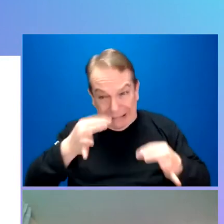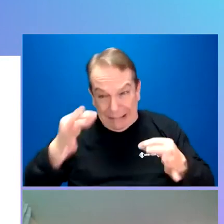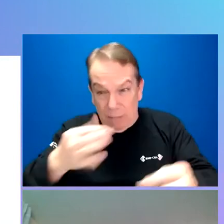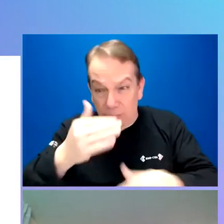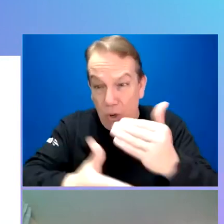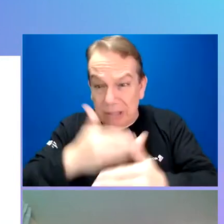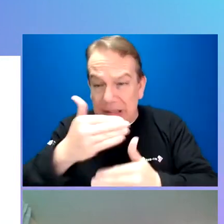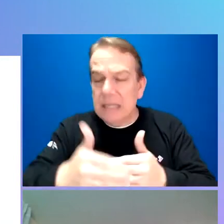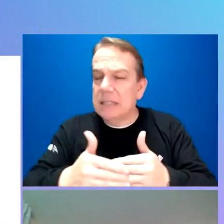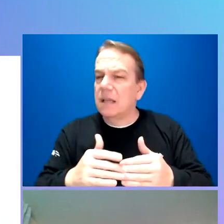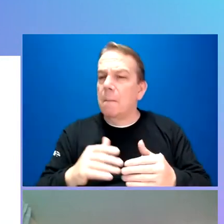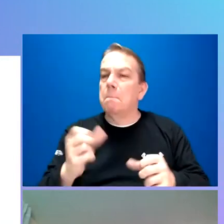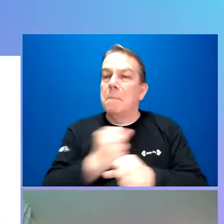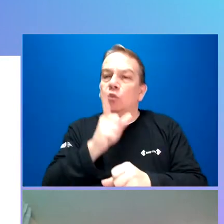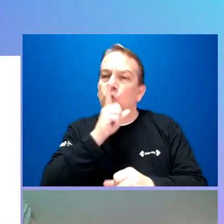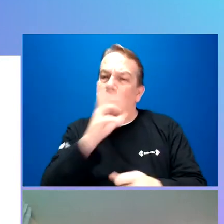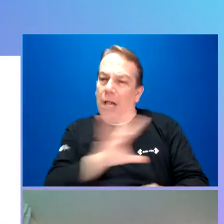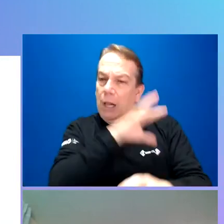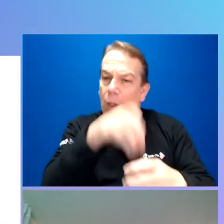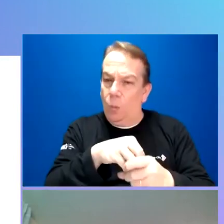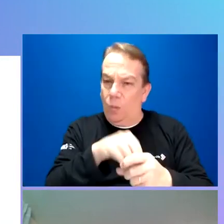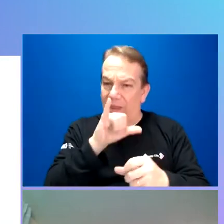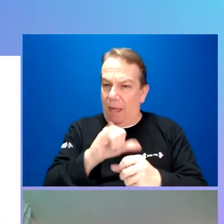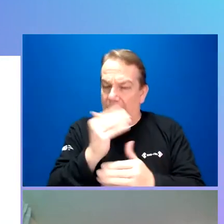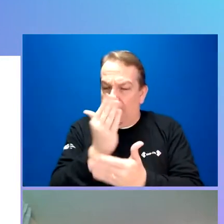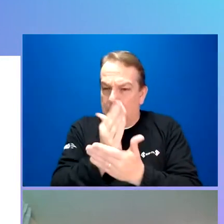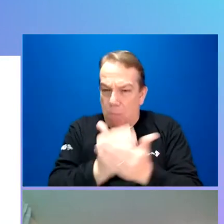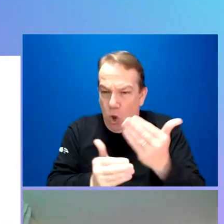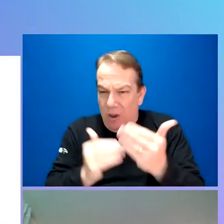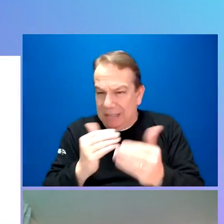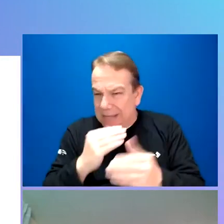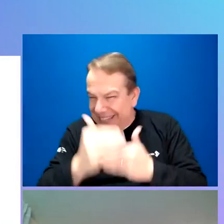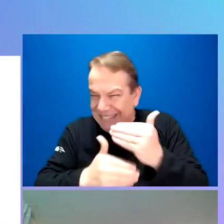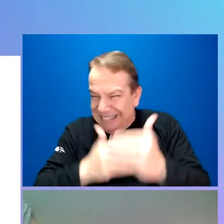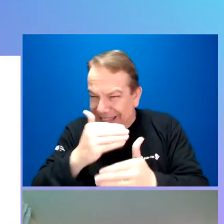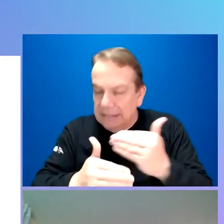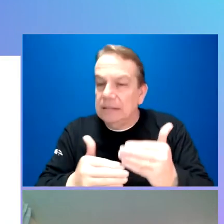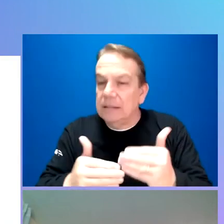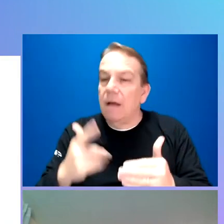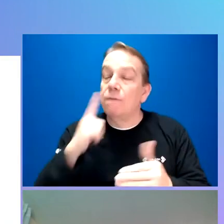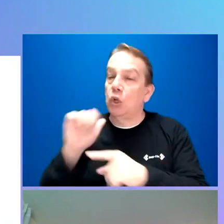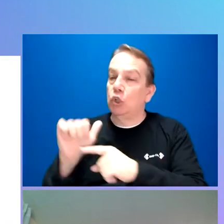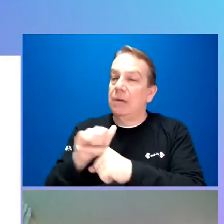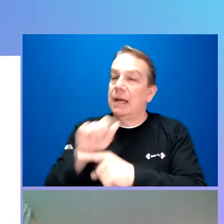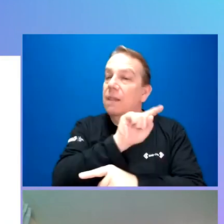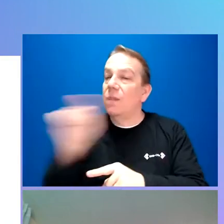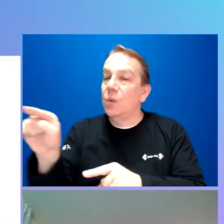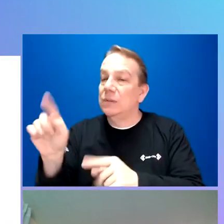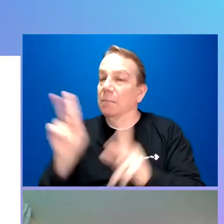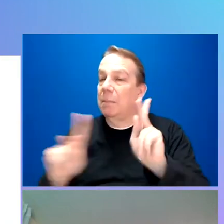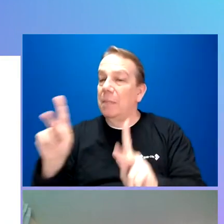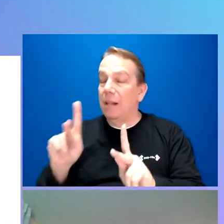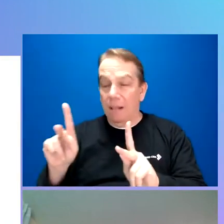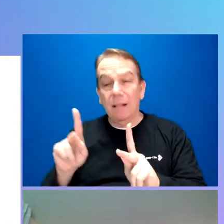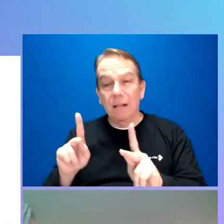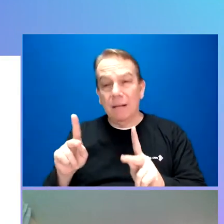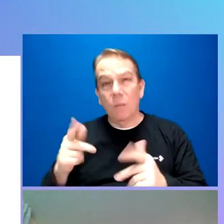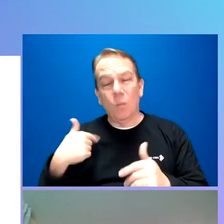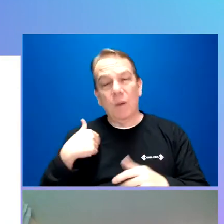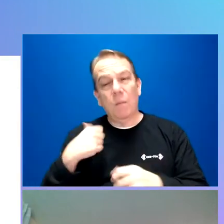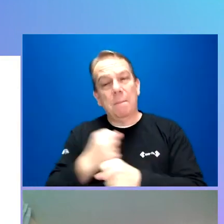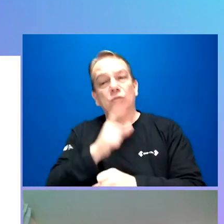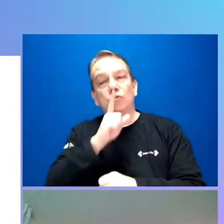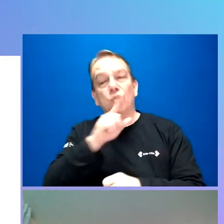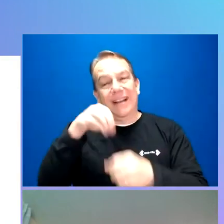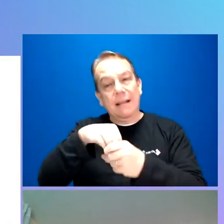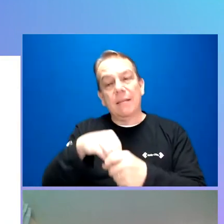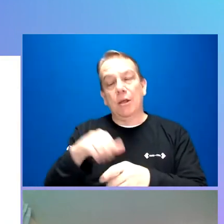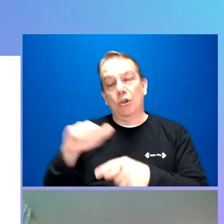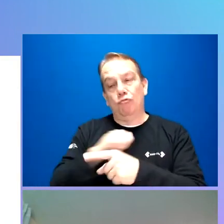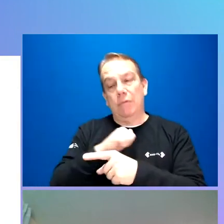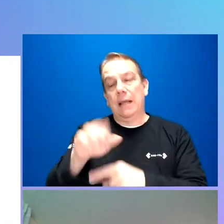our folks? So, uh, this is this